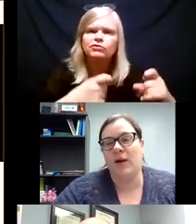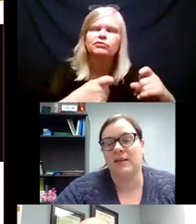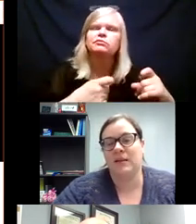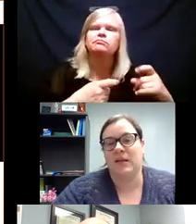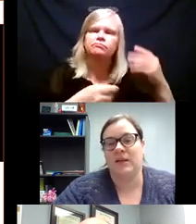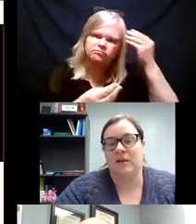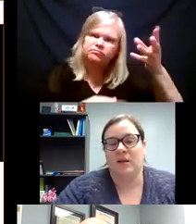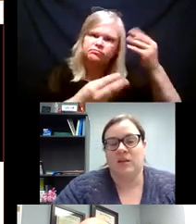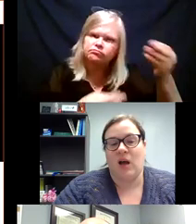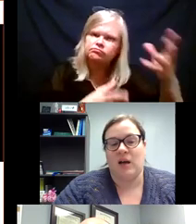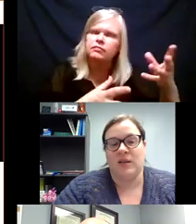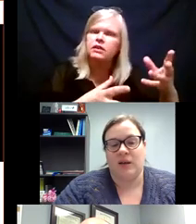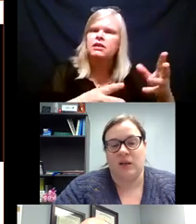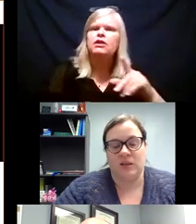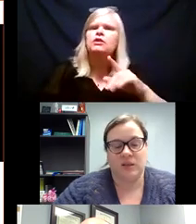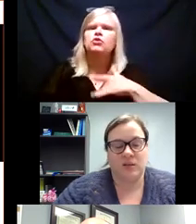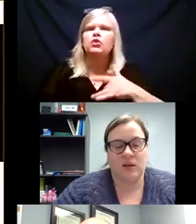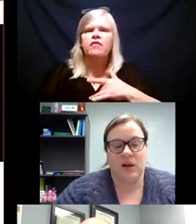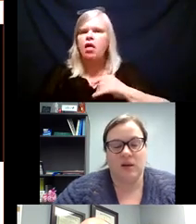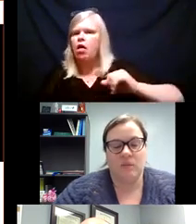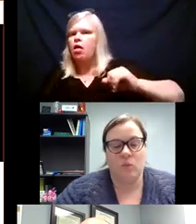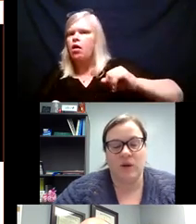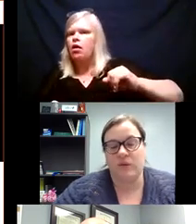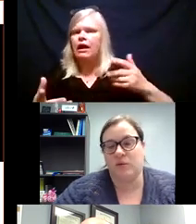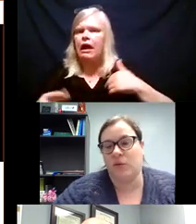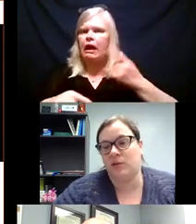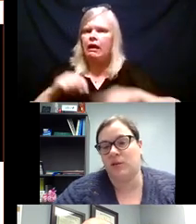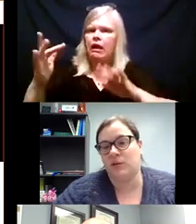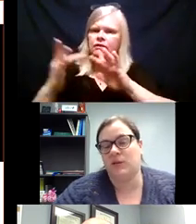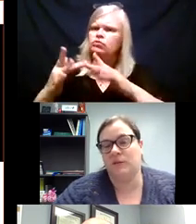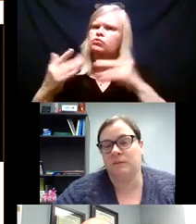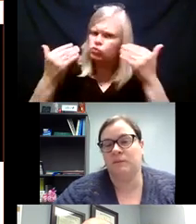DON'T HESITATE TO CONTACT US WITH THOSE QUESTIONS.